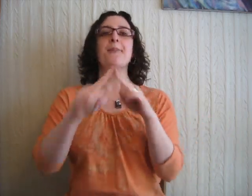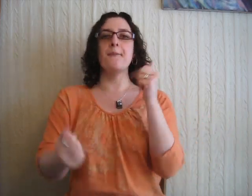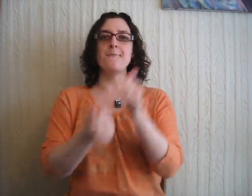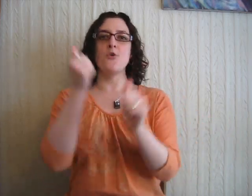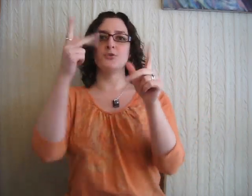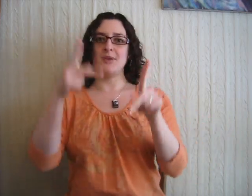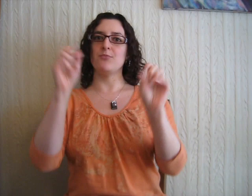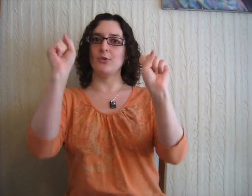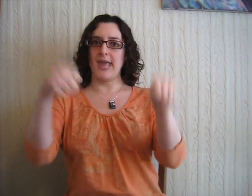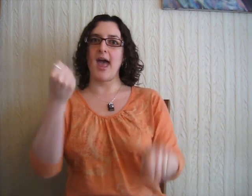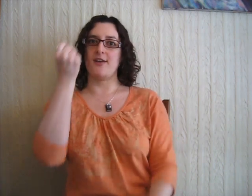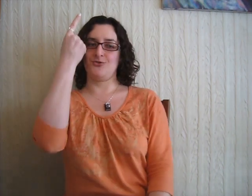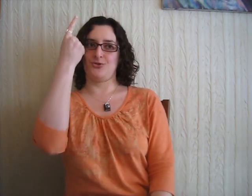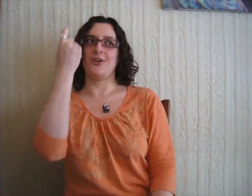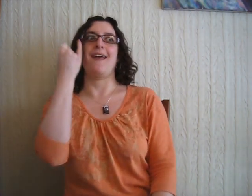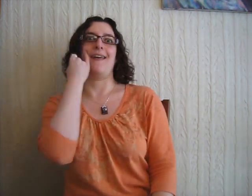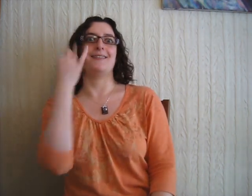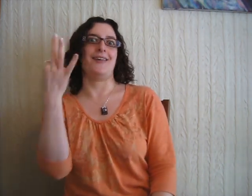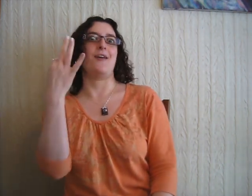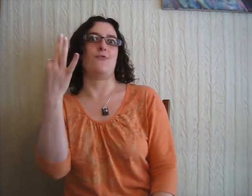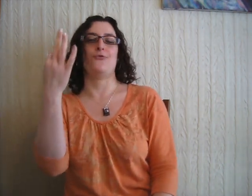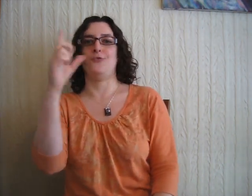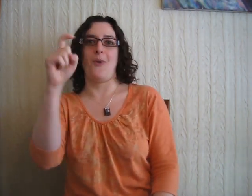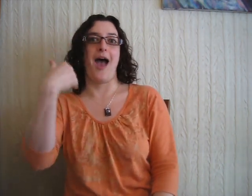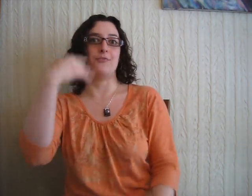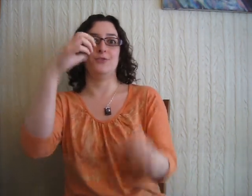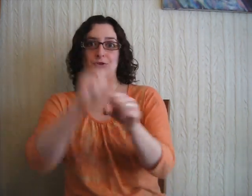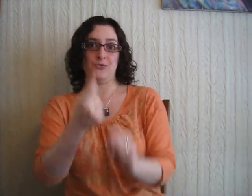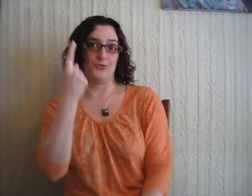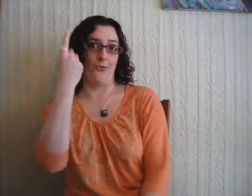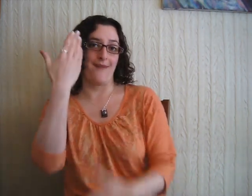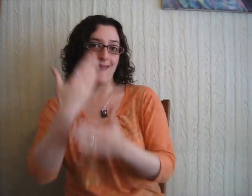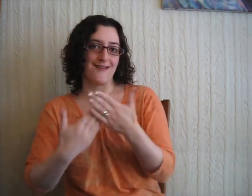But most people can understand if you have to use one hand